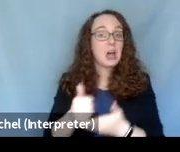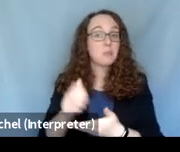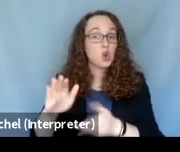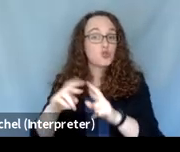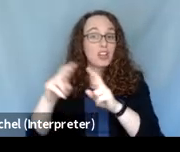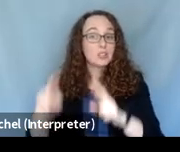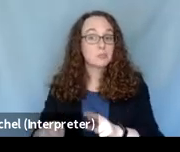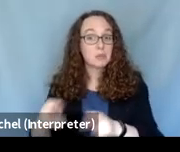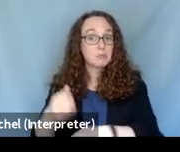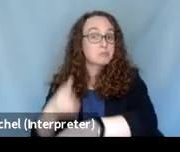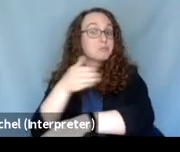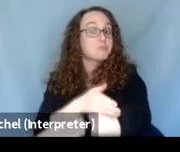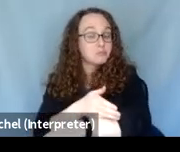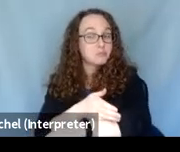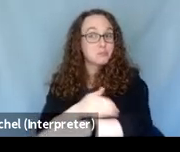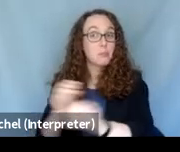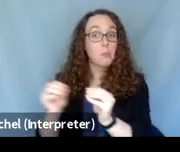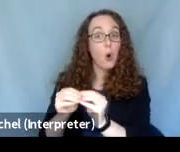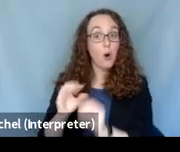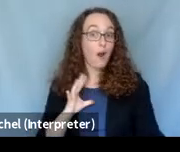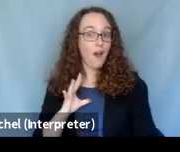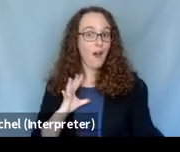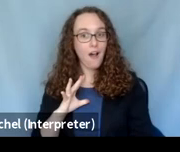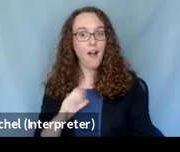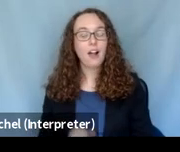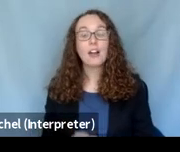semester at City College when it comes to confidence, it comes to leadership,